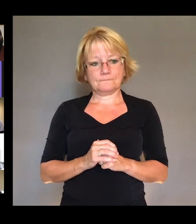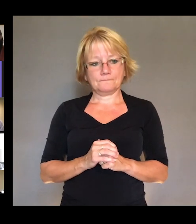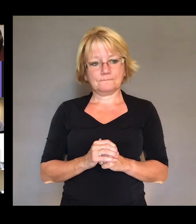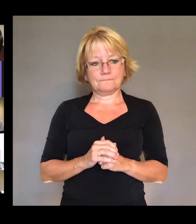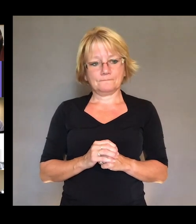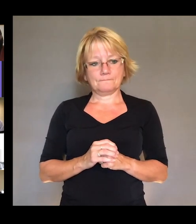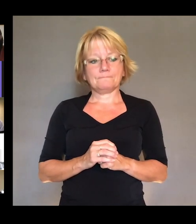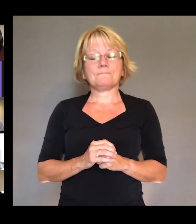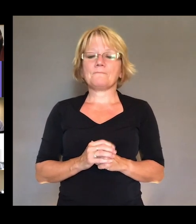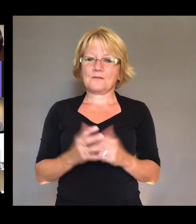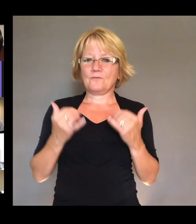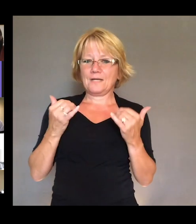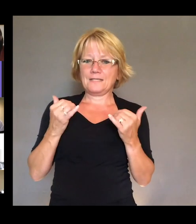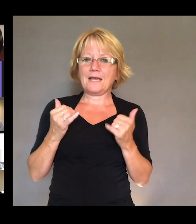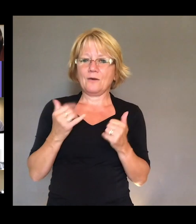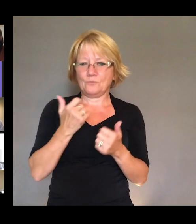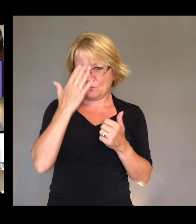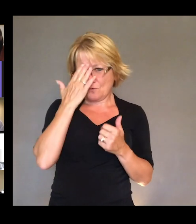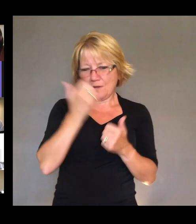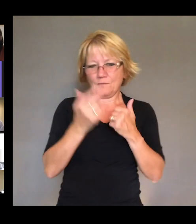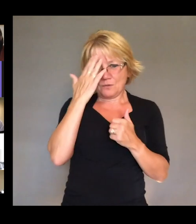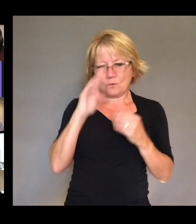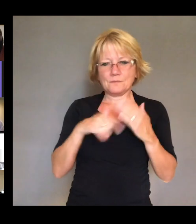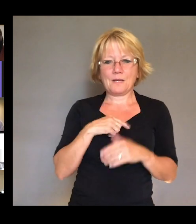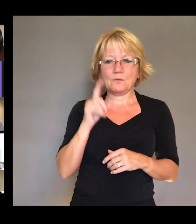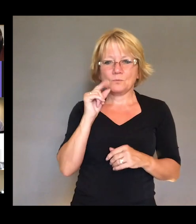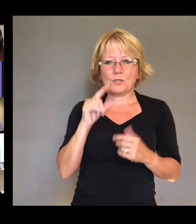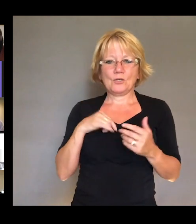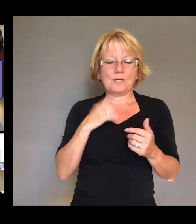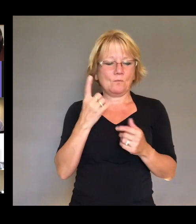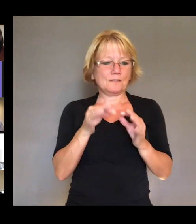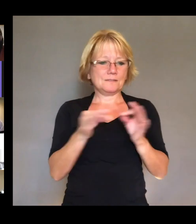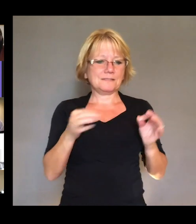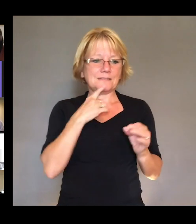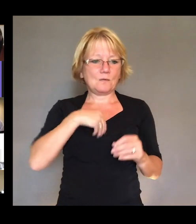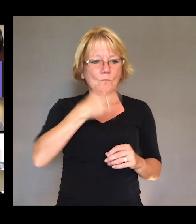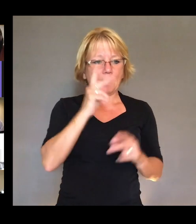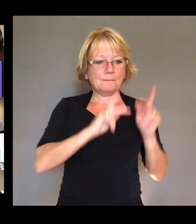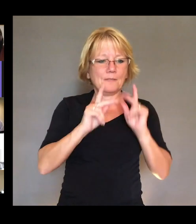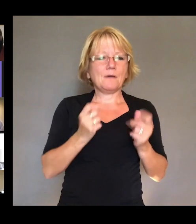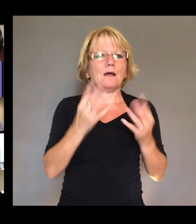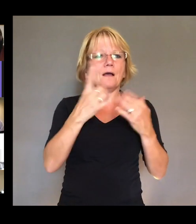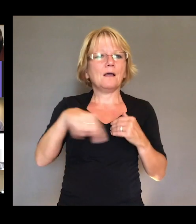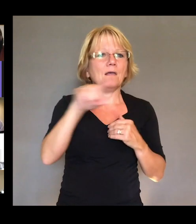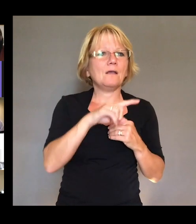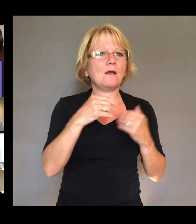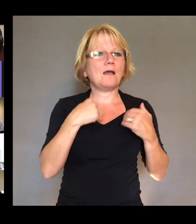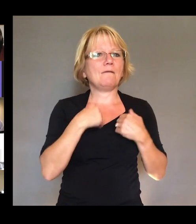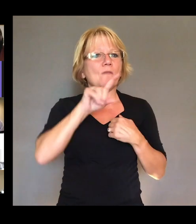There's a twit that's going on with Twitter. Everybody knows about black Twitter. And it says, white people, how many of you